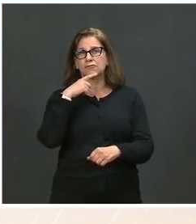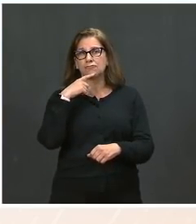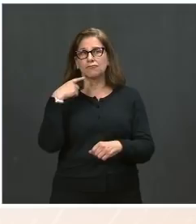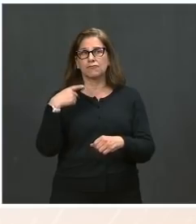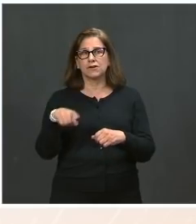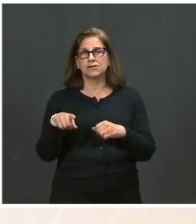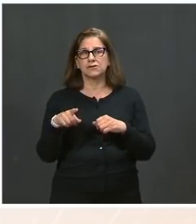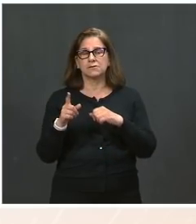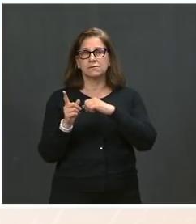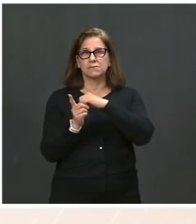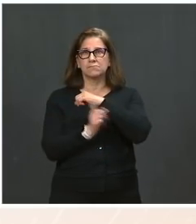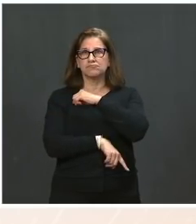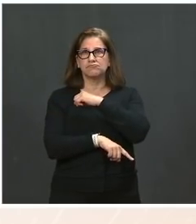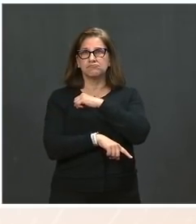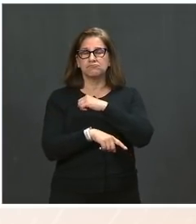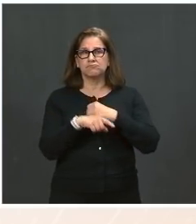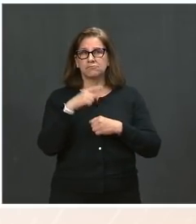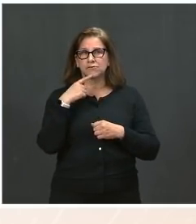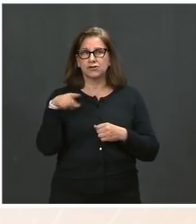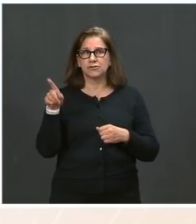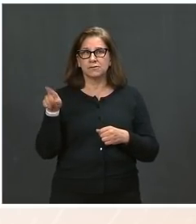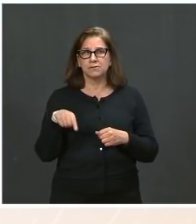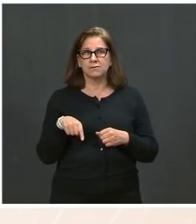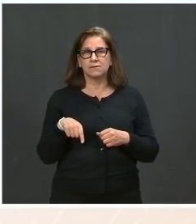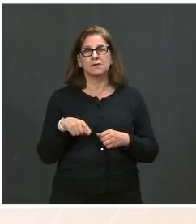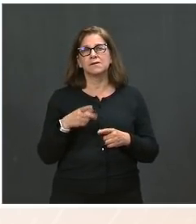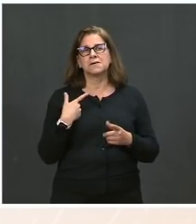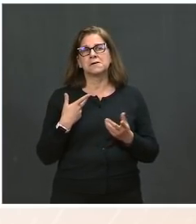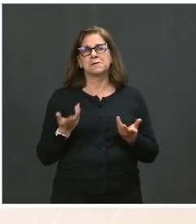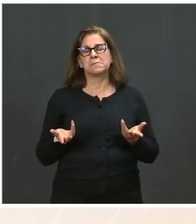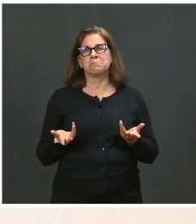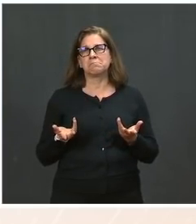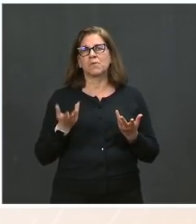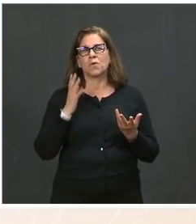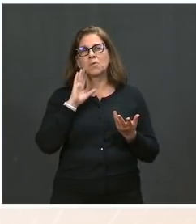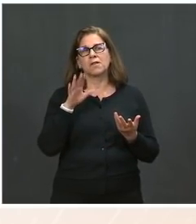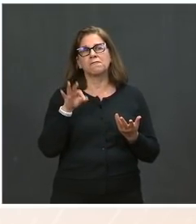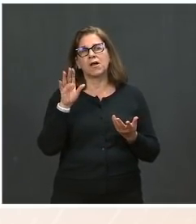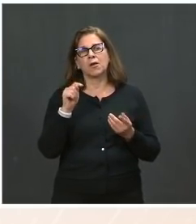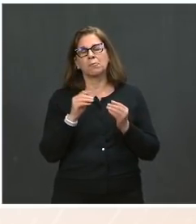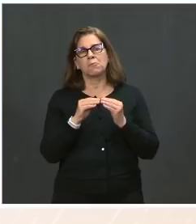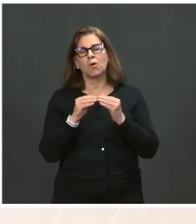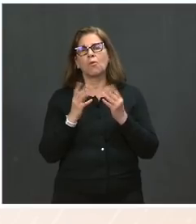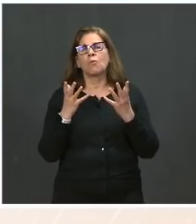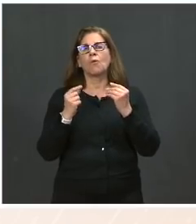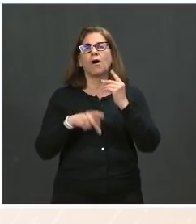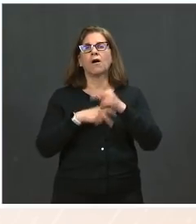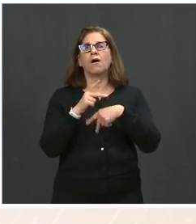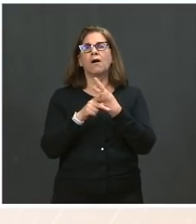I'm just trying to give you some sleep tomorrow. We already have the -- the guid- -- the budget guidance coming tomorrow.